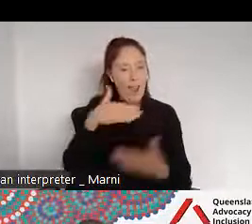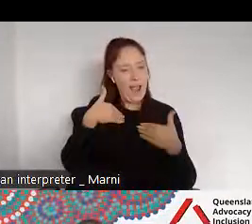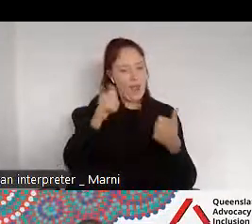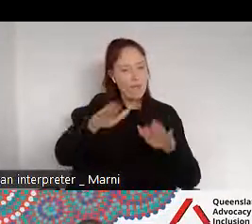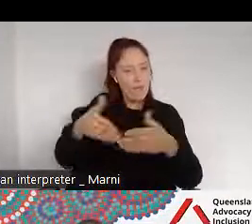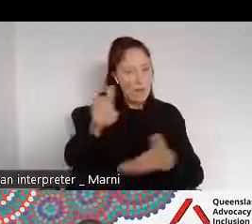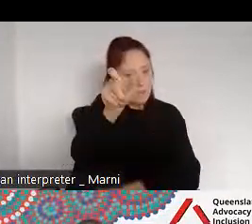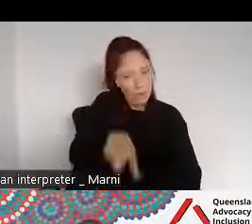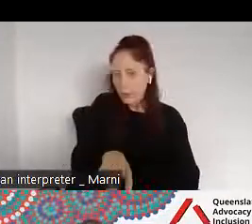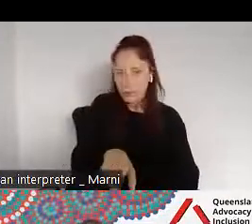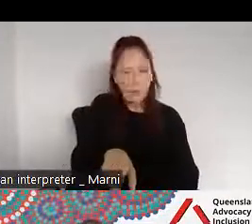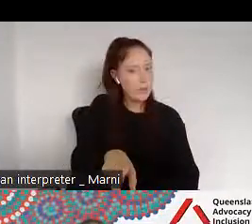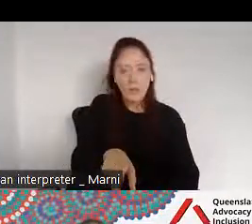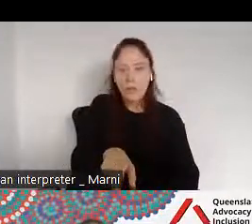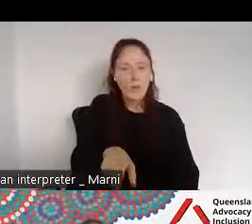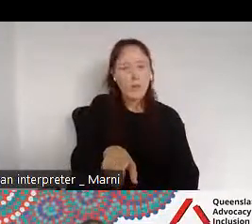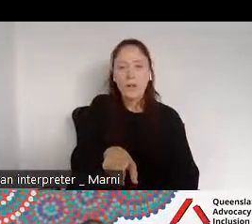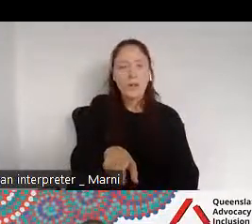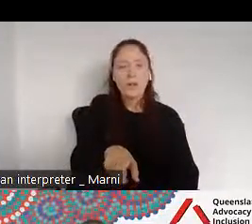It's also noted in the Act that the appointment of the public guardian,